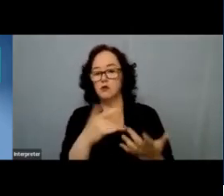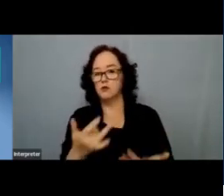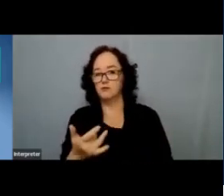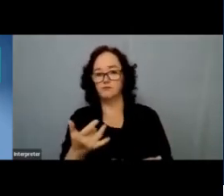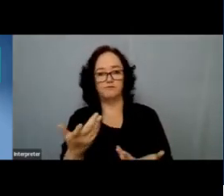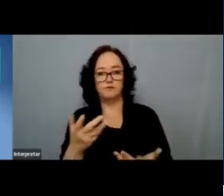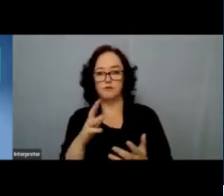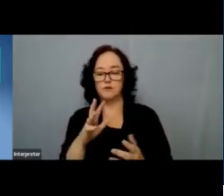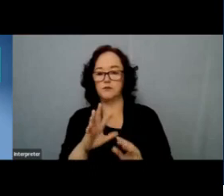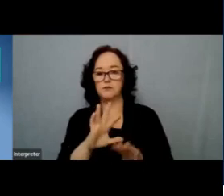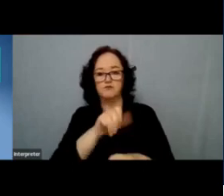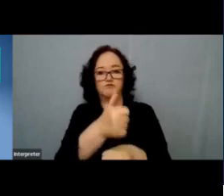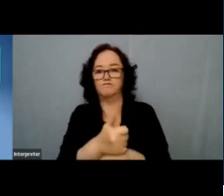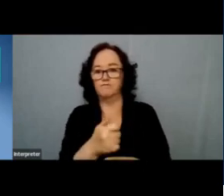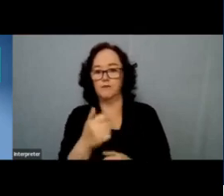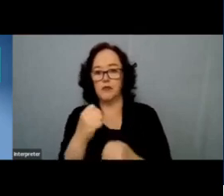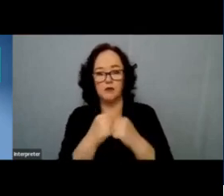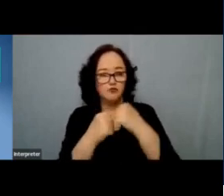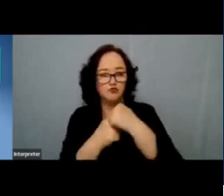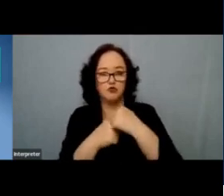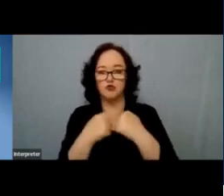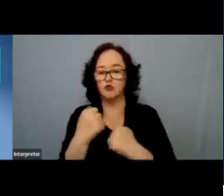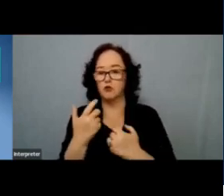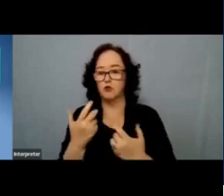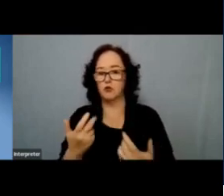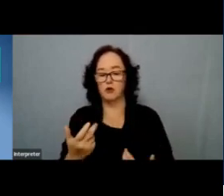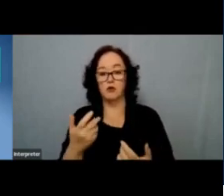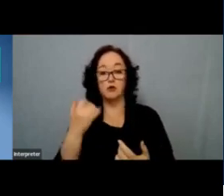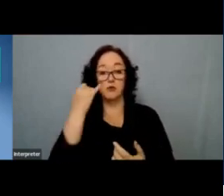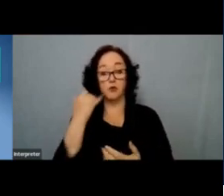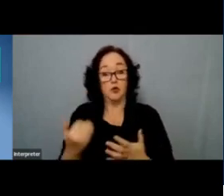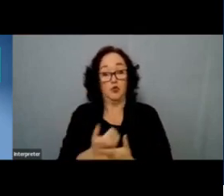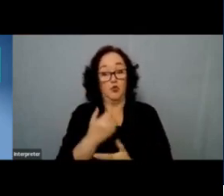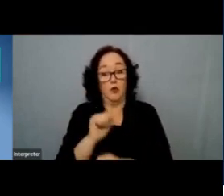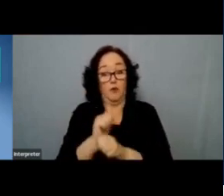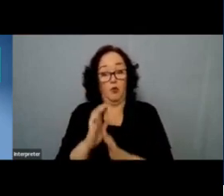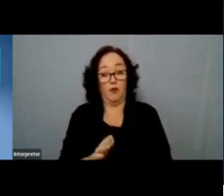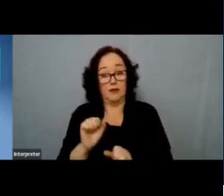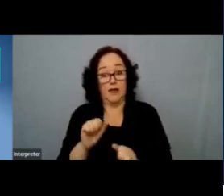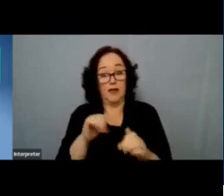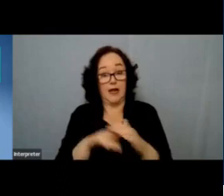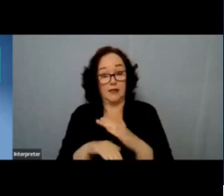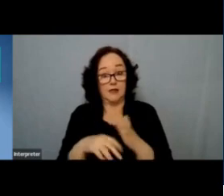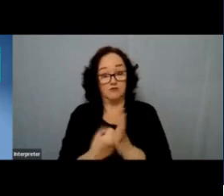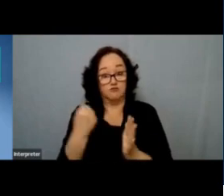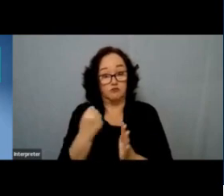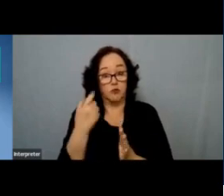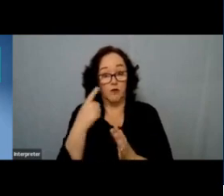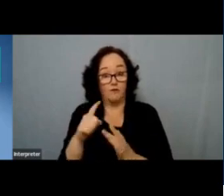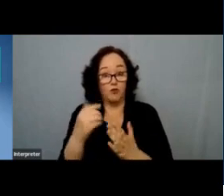So if there are things that new employees can access for their new training, then we would want